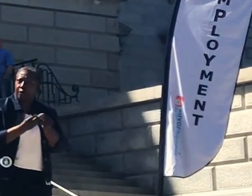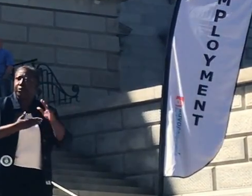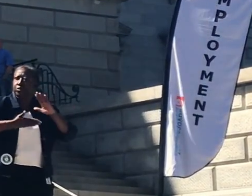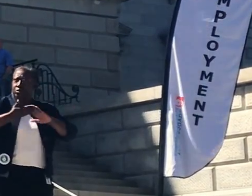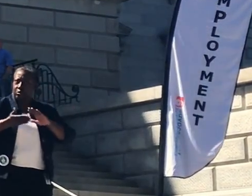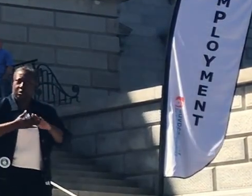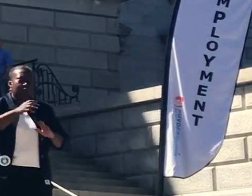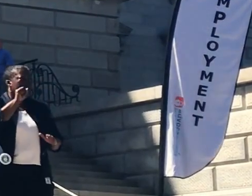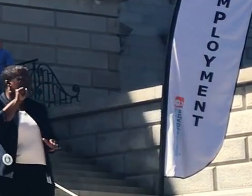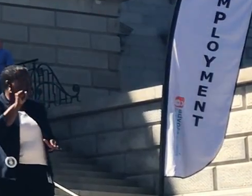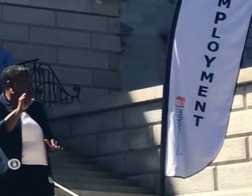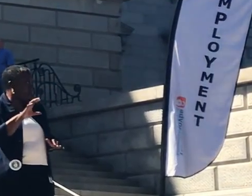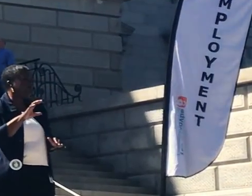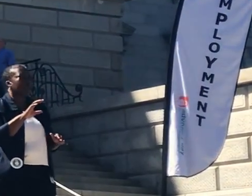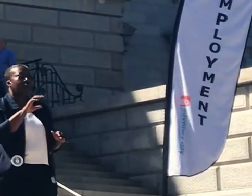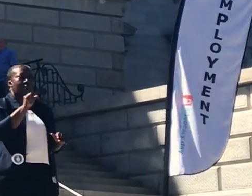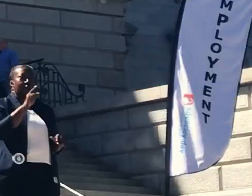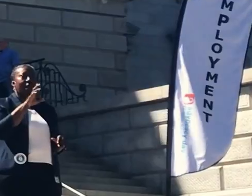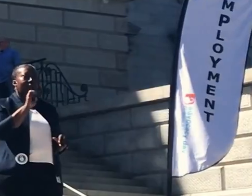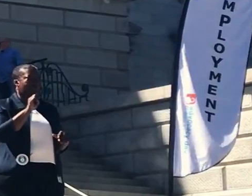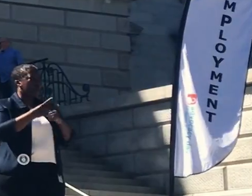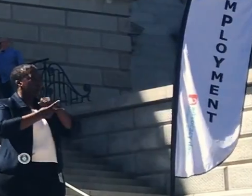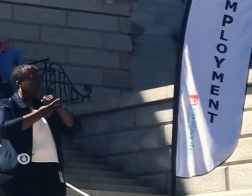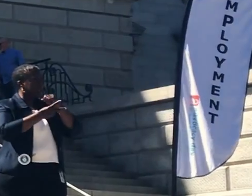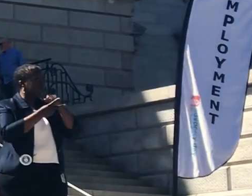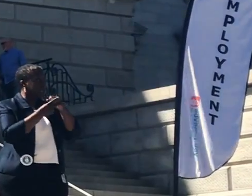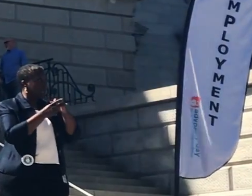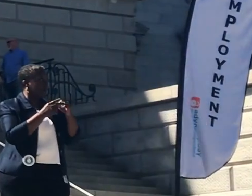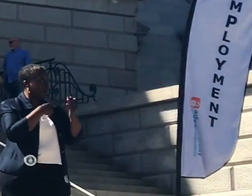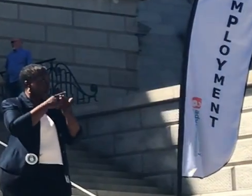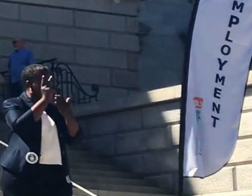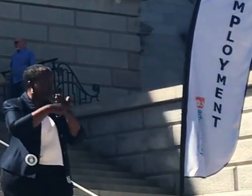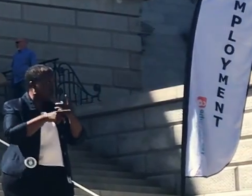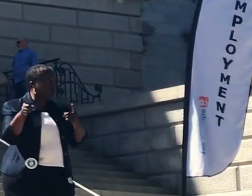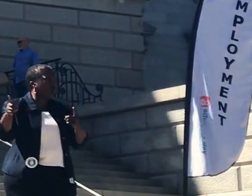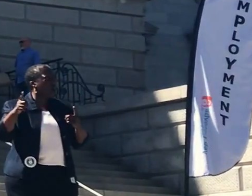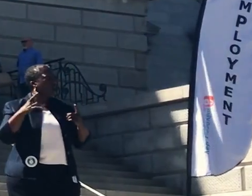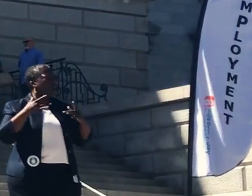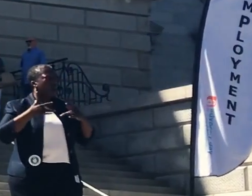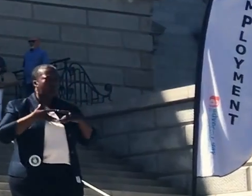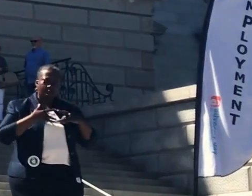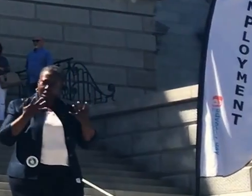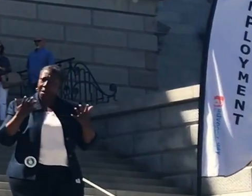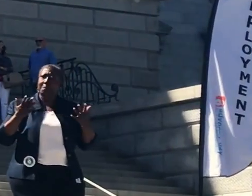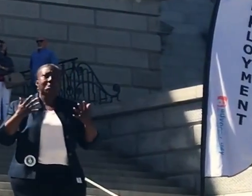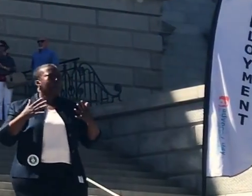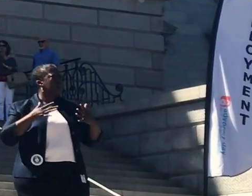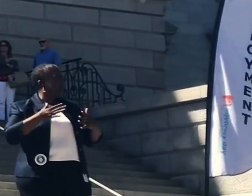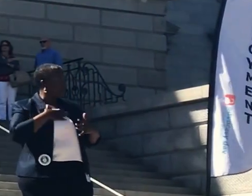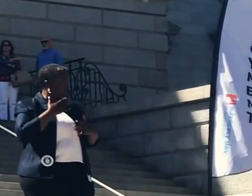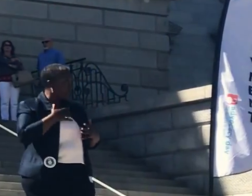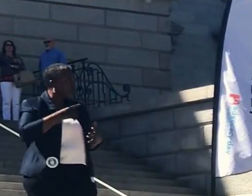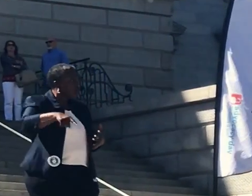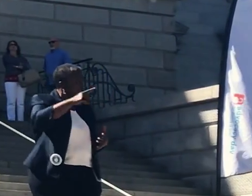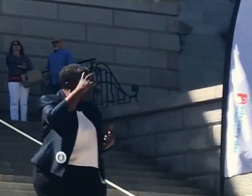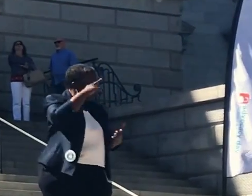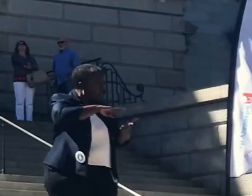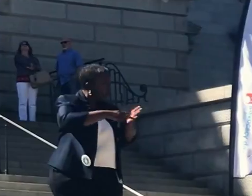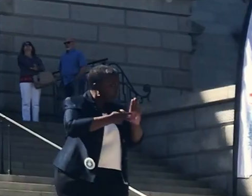run the South Carolina ABLE Savings Program. We're so pleased about that. Does anybody know what that program is?